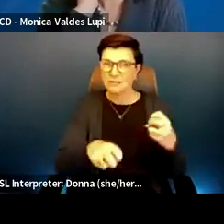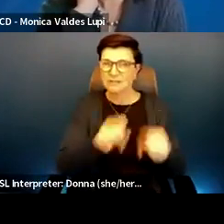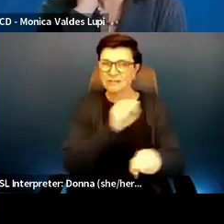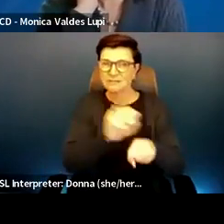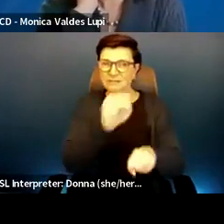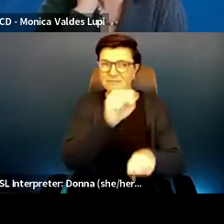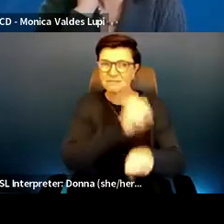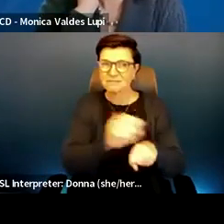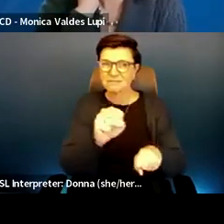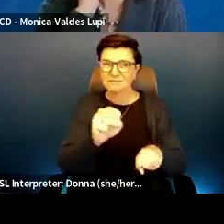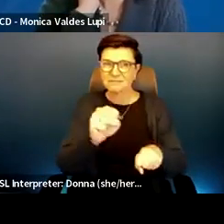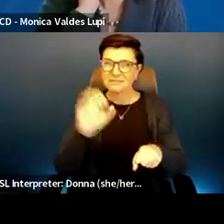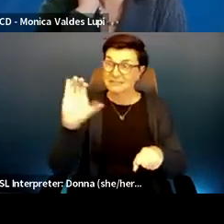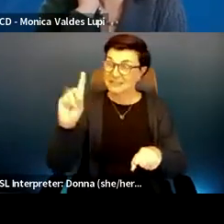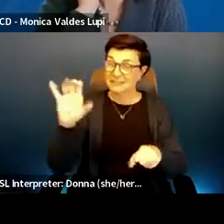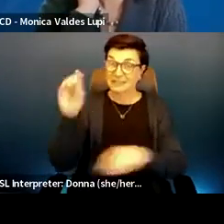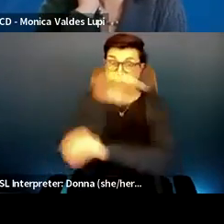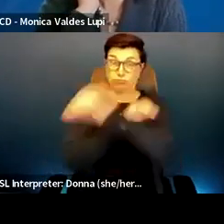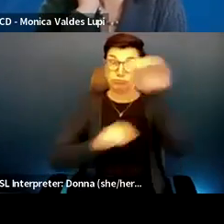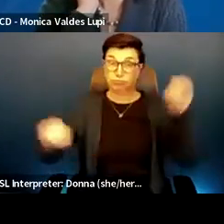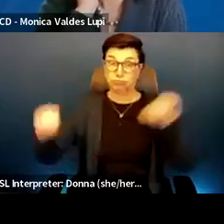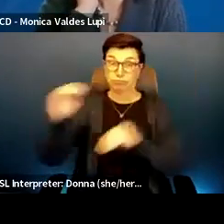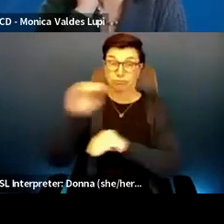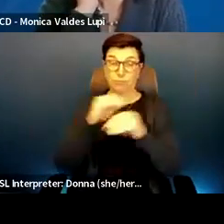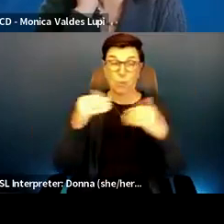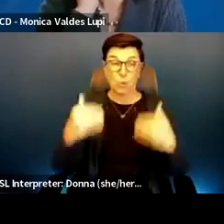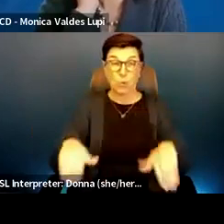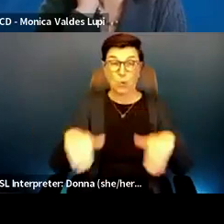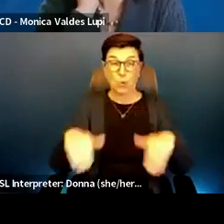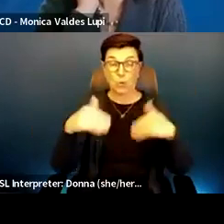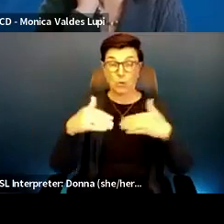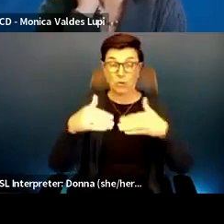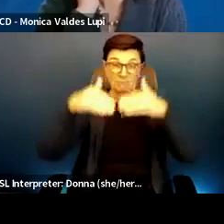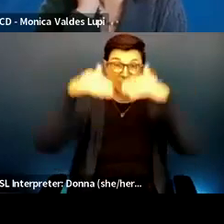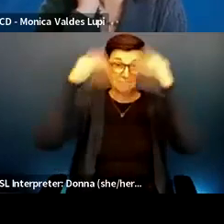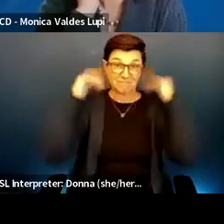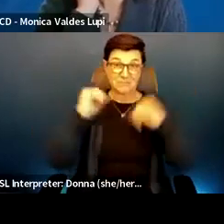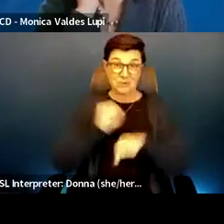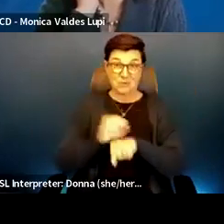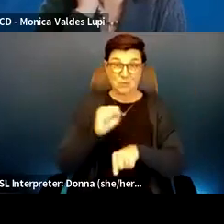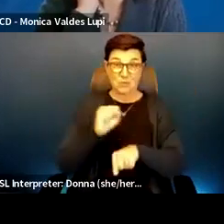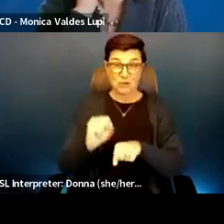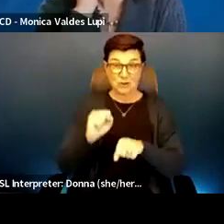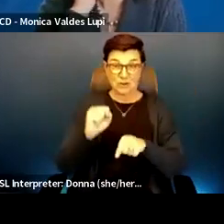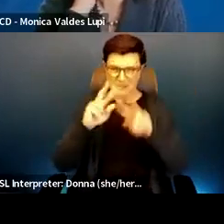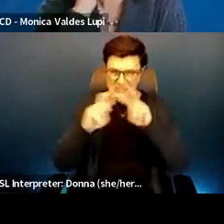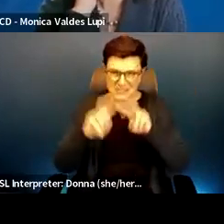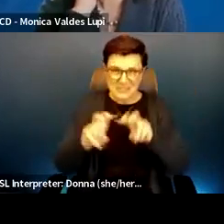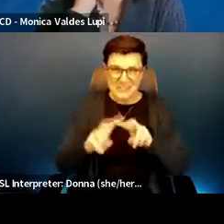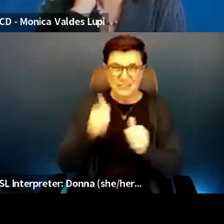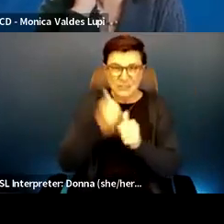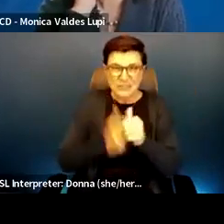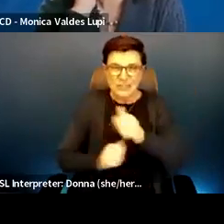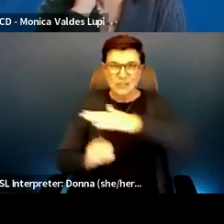It's really like a back-to-basics reorganization, really making sure that these foundational areas are strong